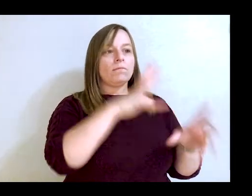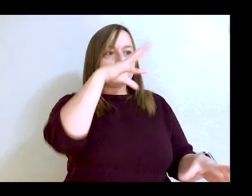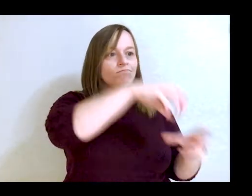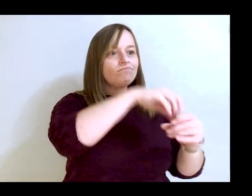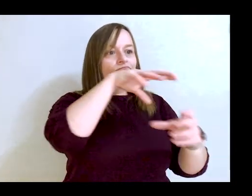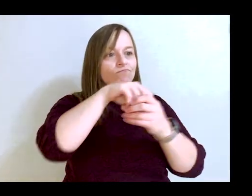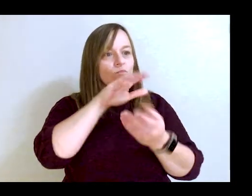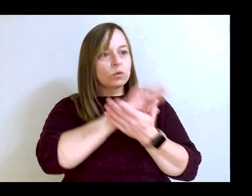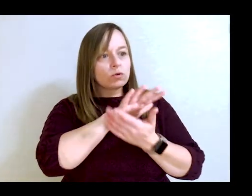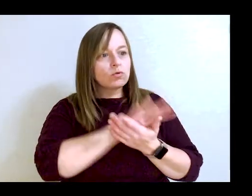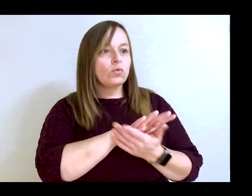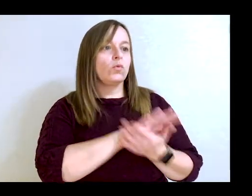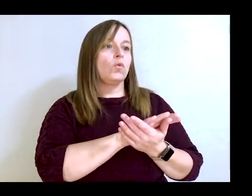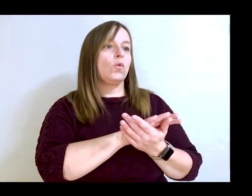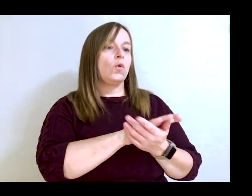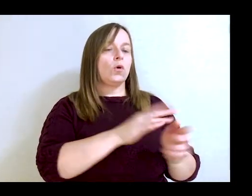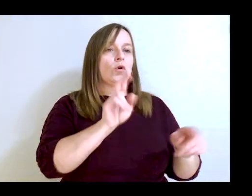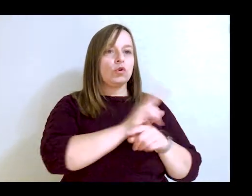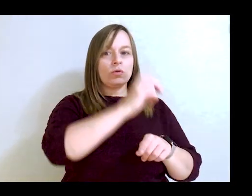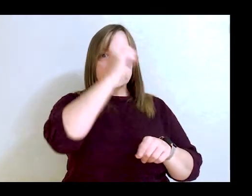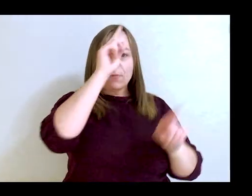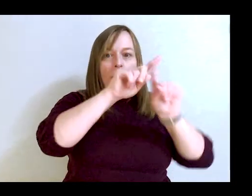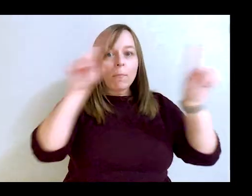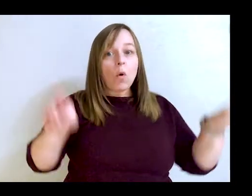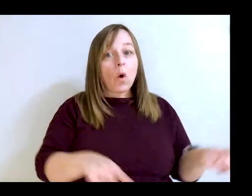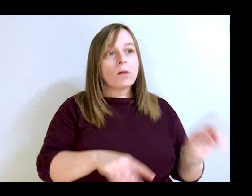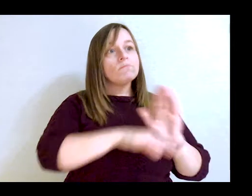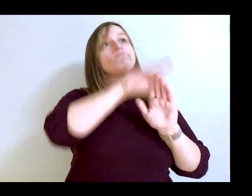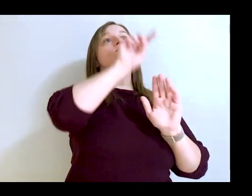participate in school using the smartboard,